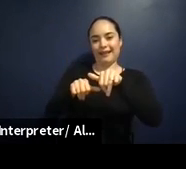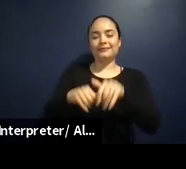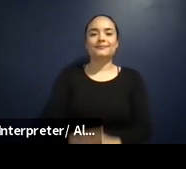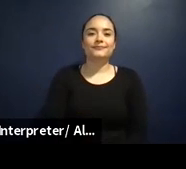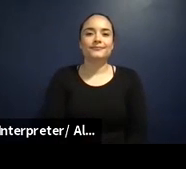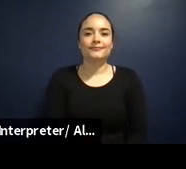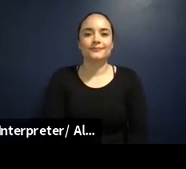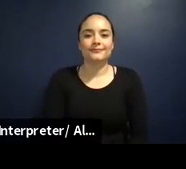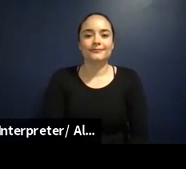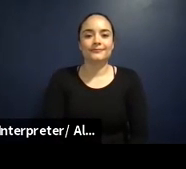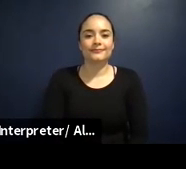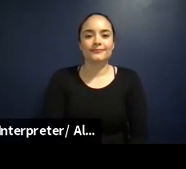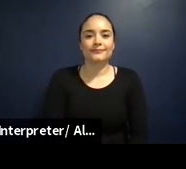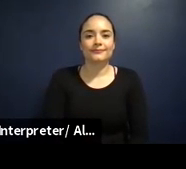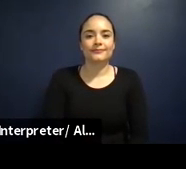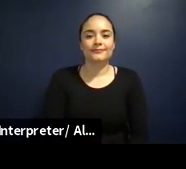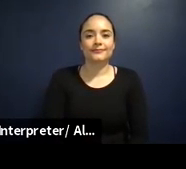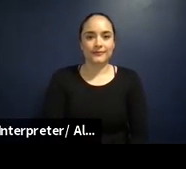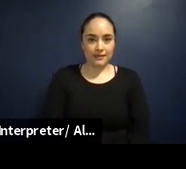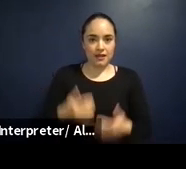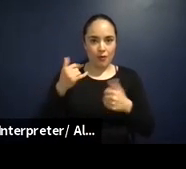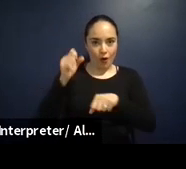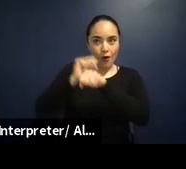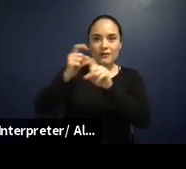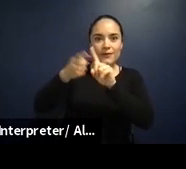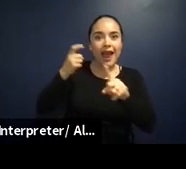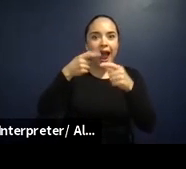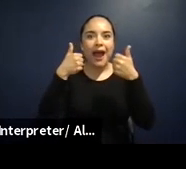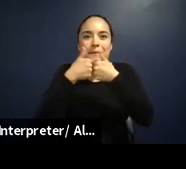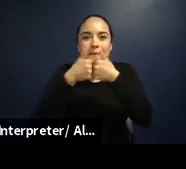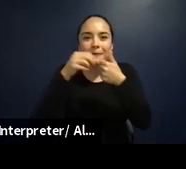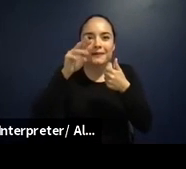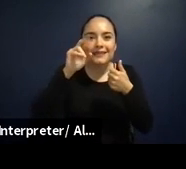rock that we've already looked at a little bit. So this is our granite, and we saw that in the